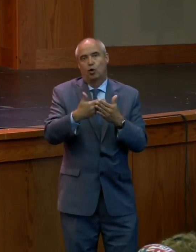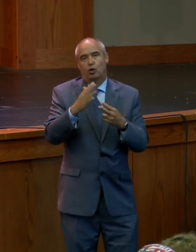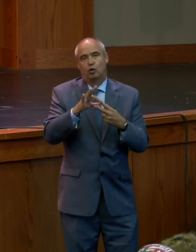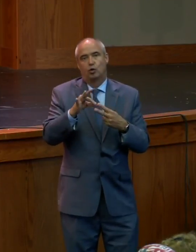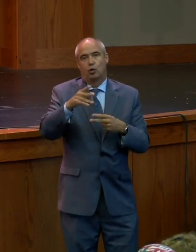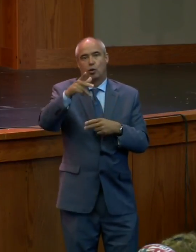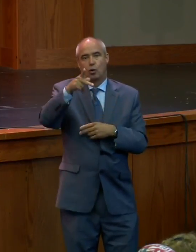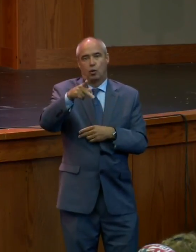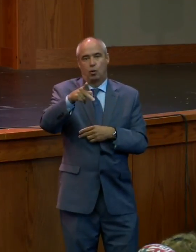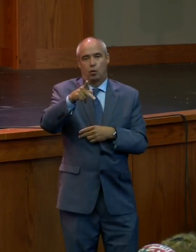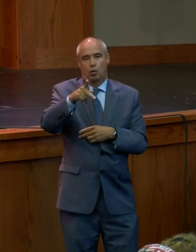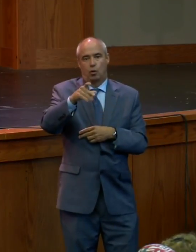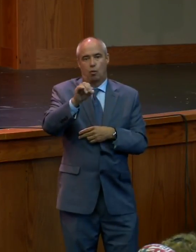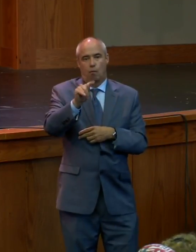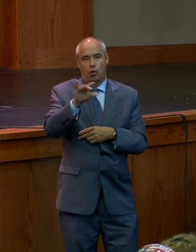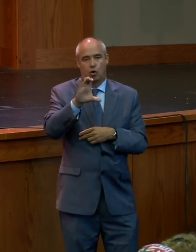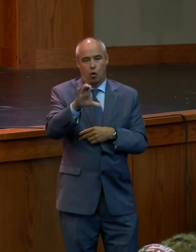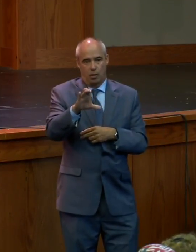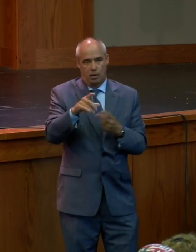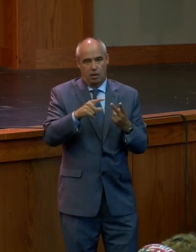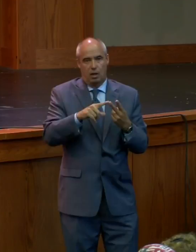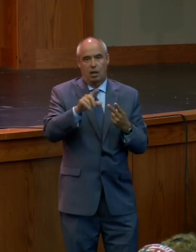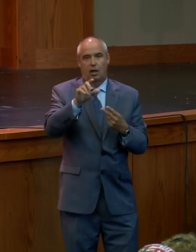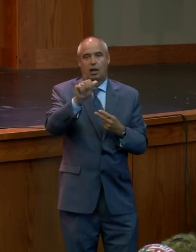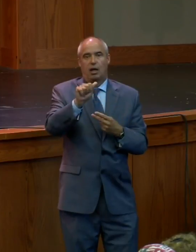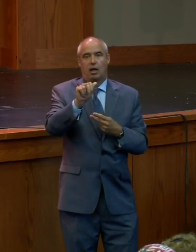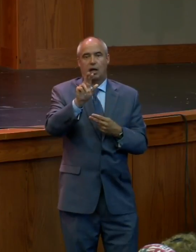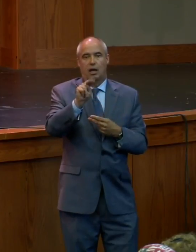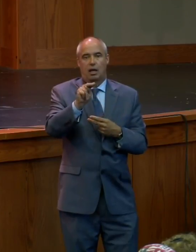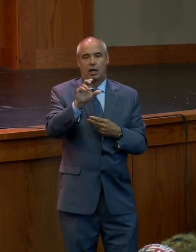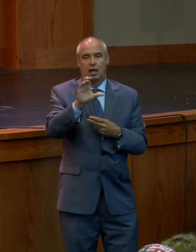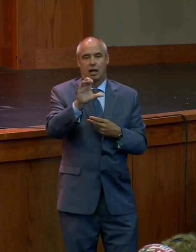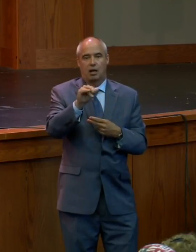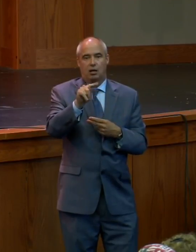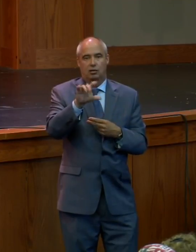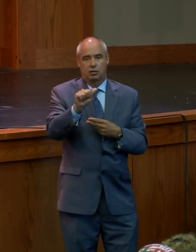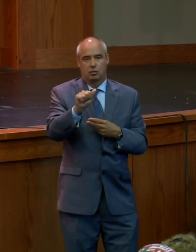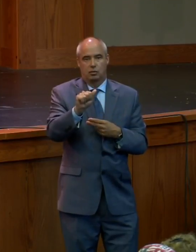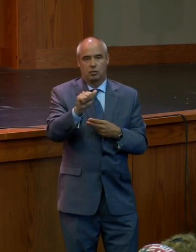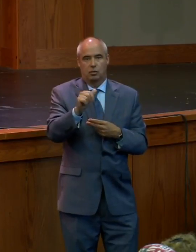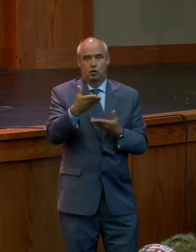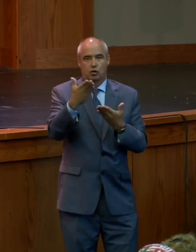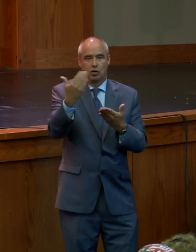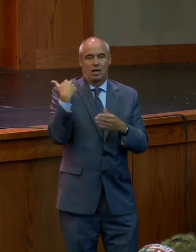POTOMAC, ANACOSTIA, DOUGLASS AND, AS SUGGESTED LAST NIGHT, THE DOUGLASS COMMONWEALTH.